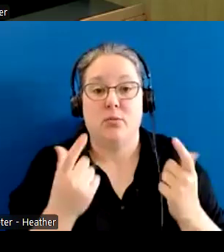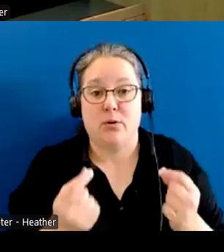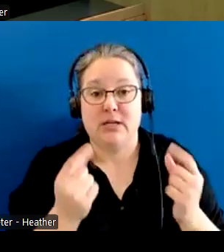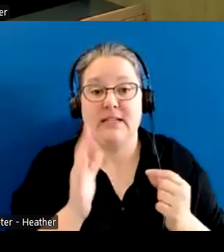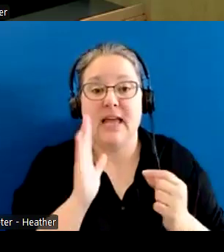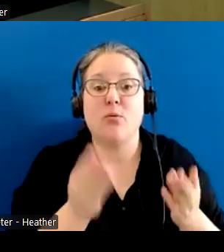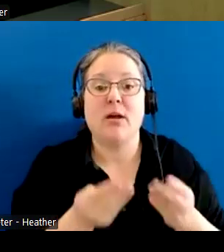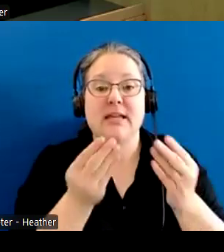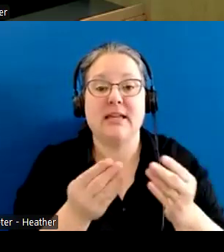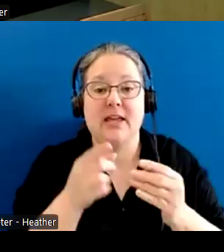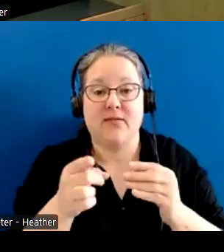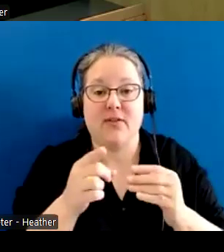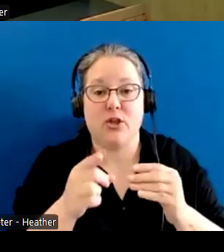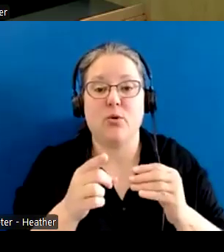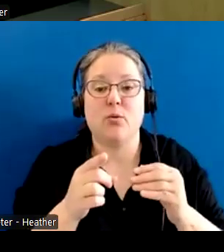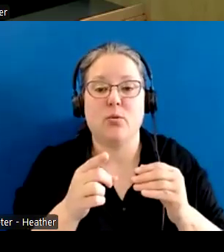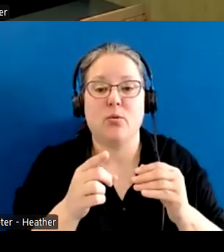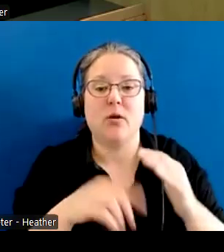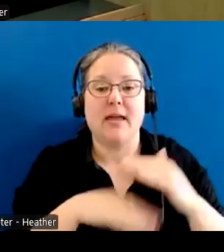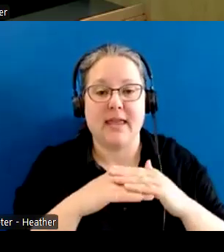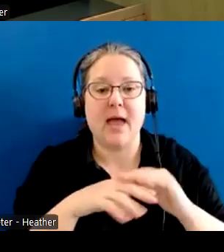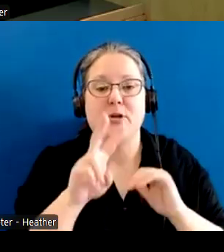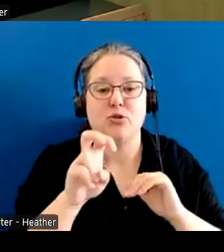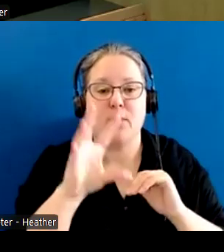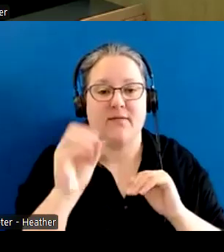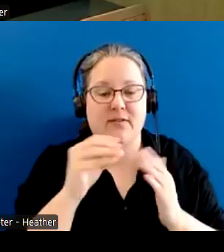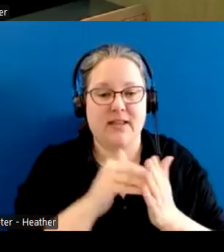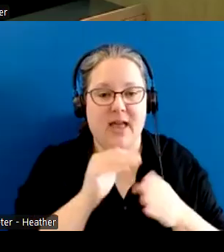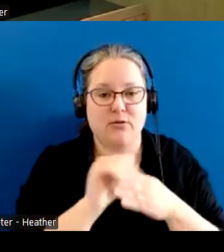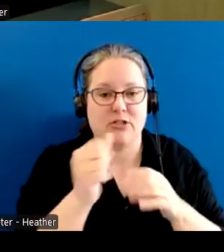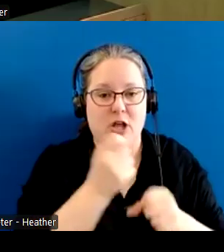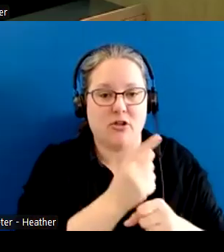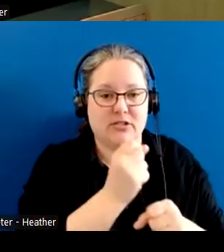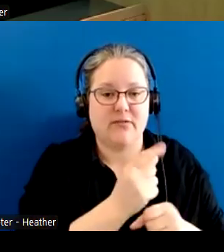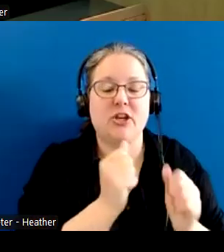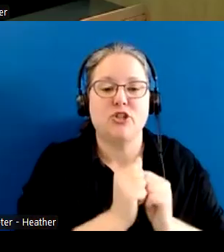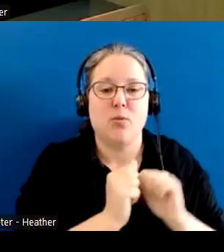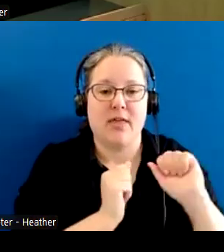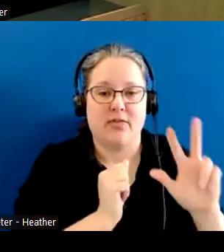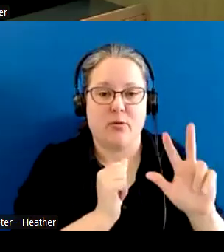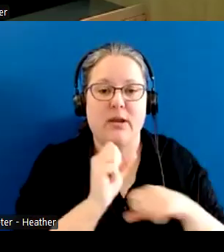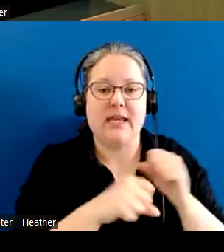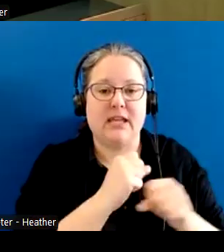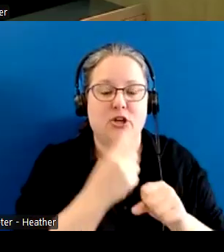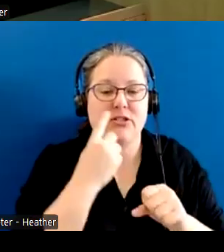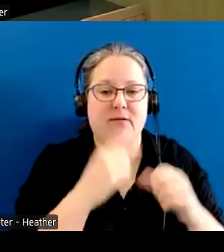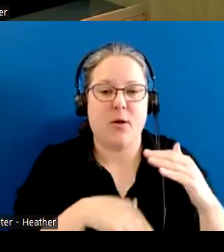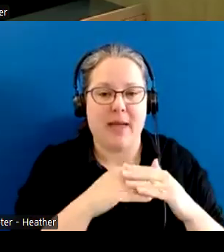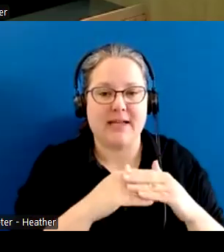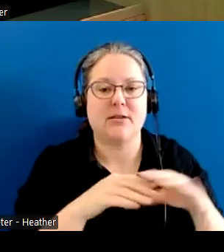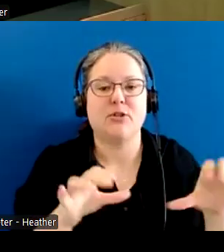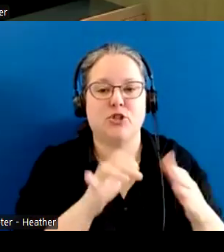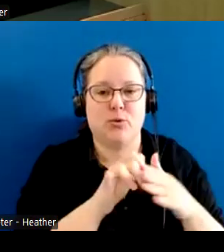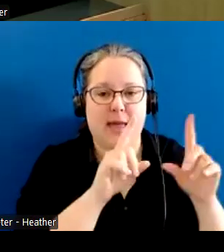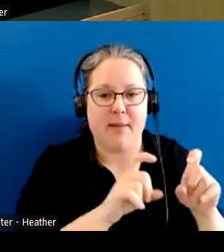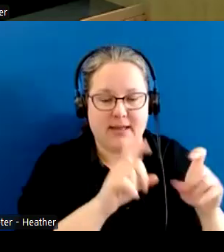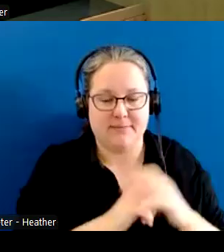is it gives you a capped $250,000 a year uh with three years of maximum um to conduct your pilot.